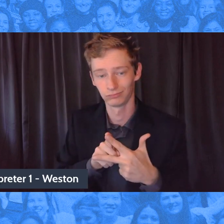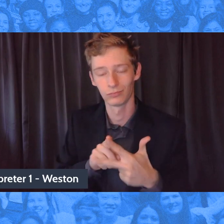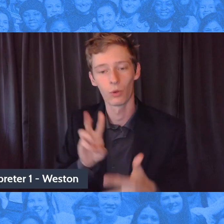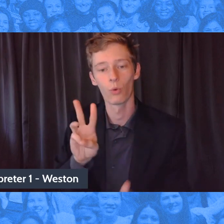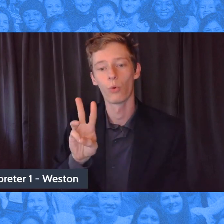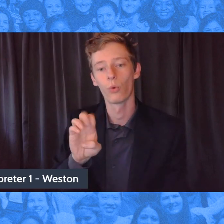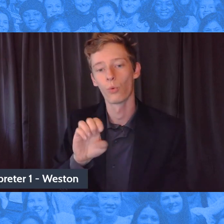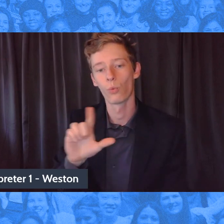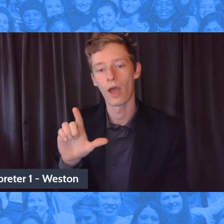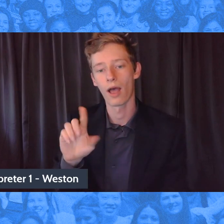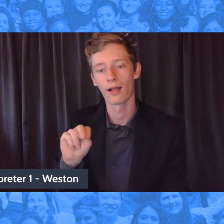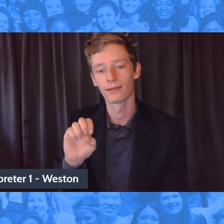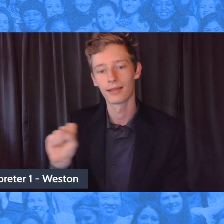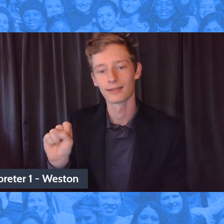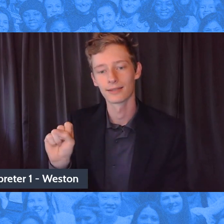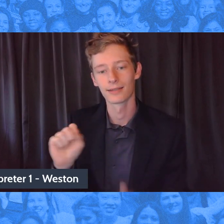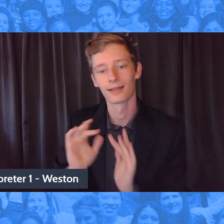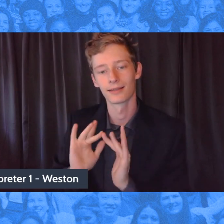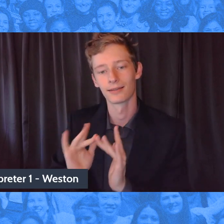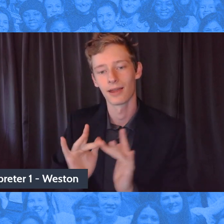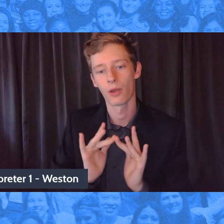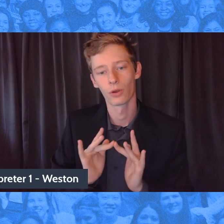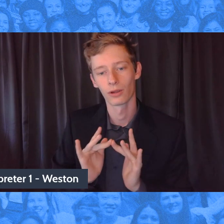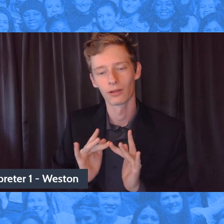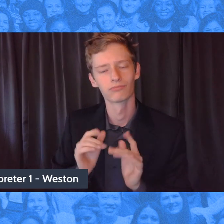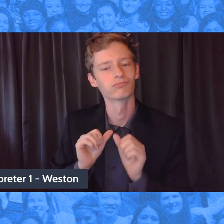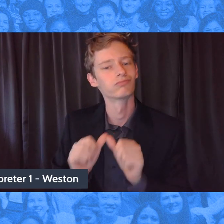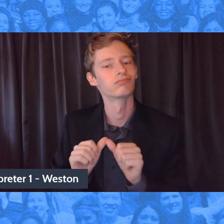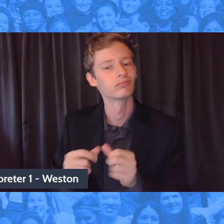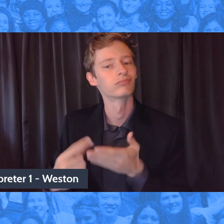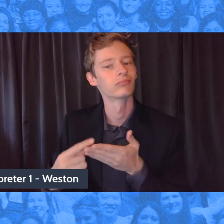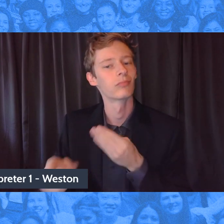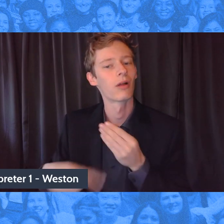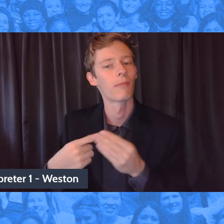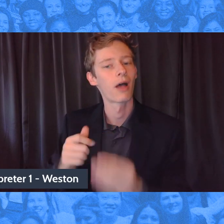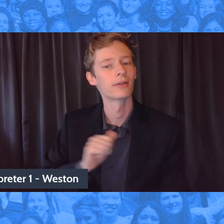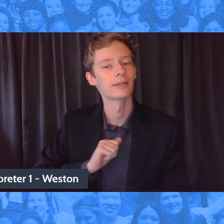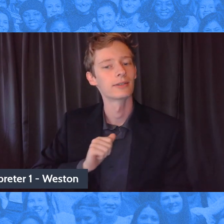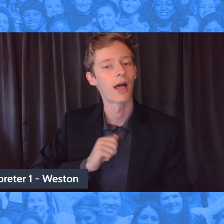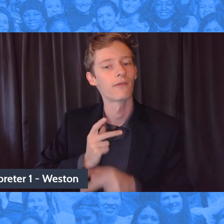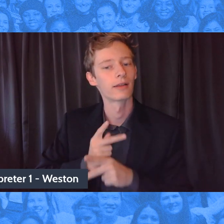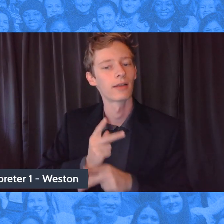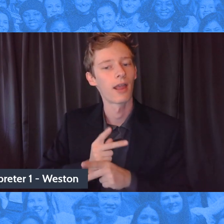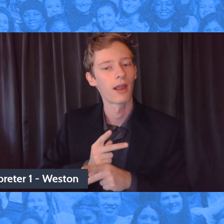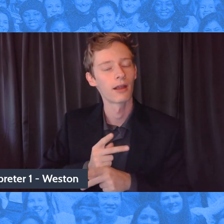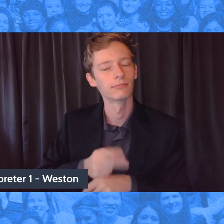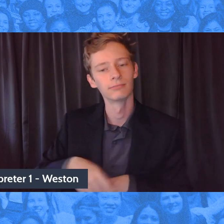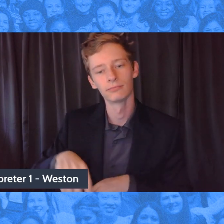We'll continue the conversation about self-care and mindfulness in our fields building off of our wellness break.